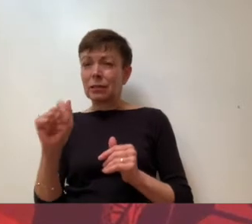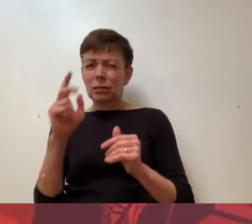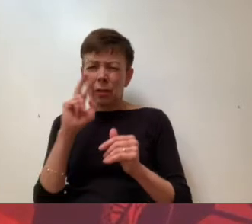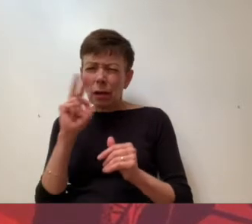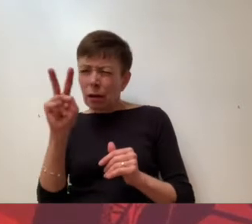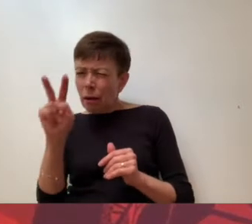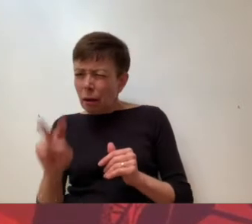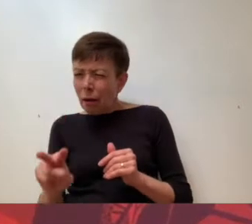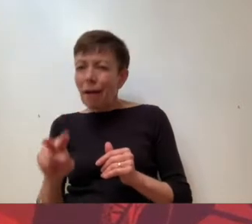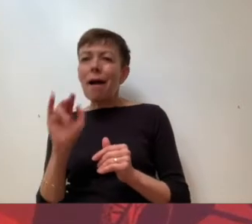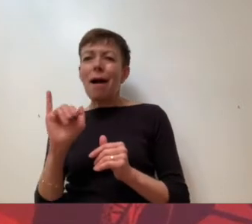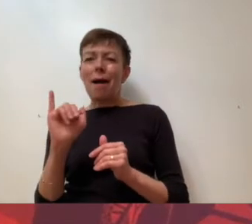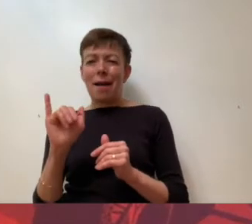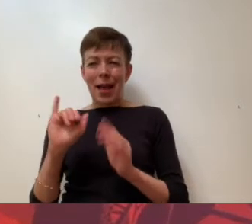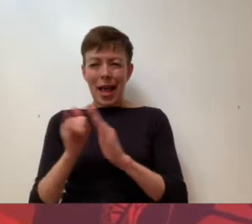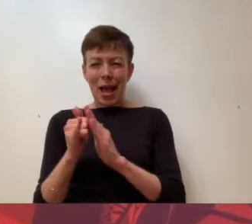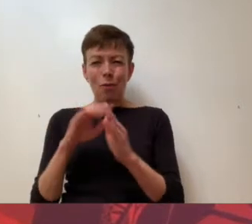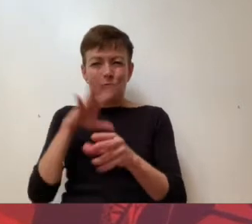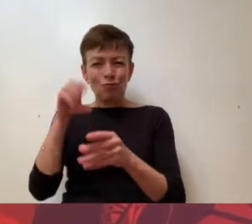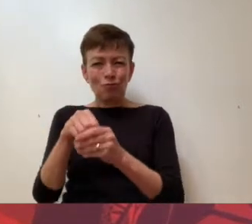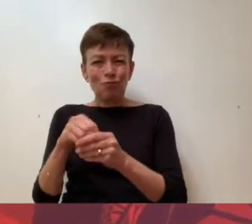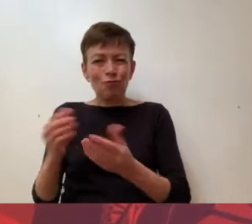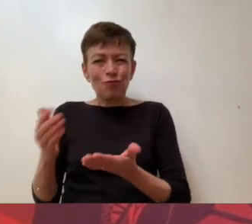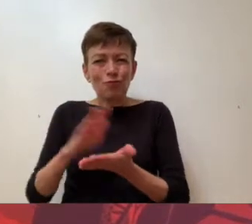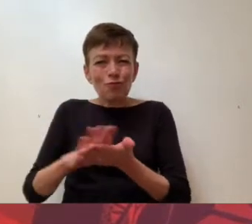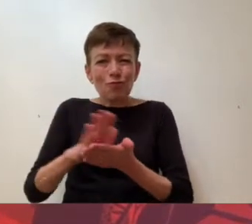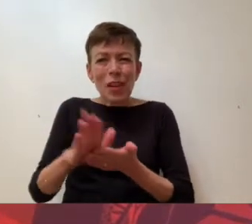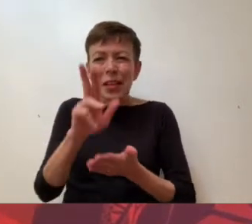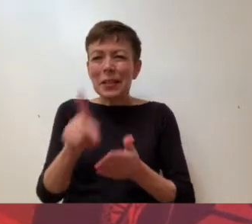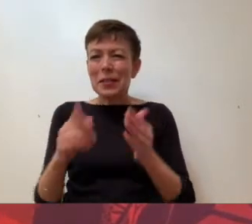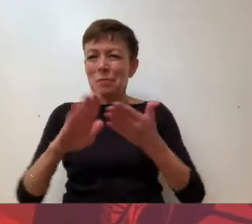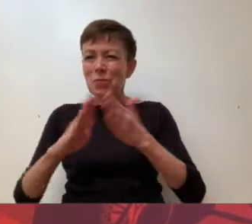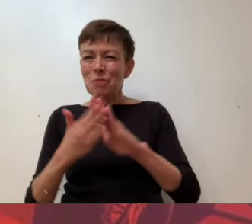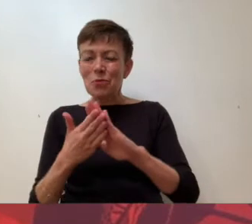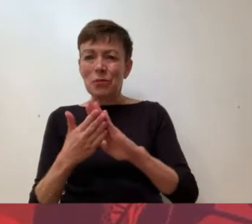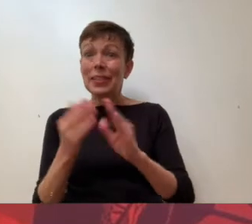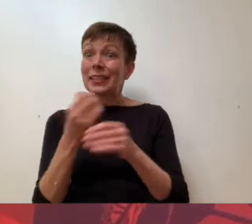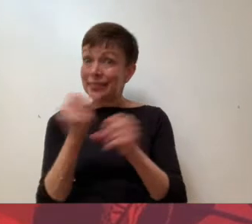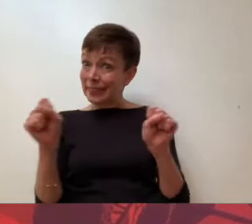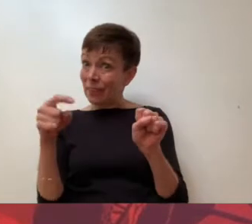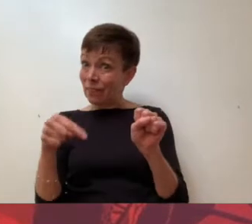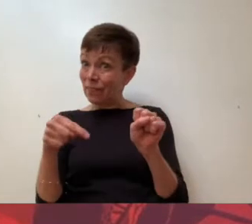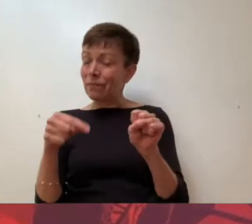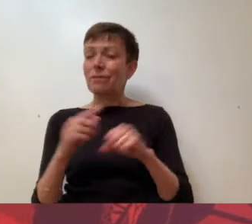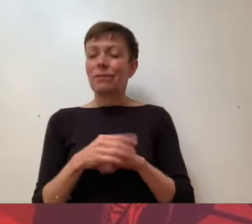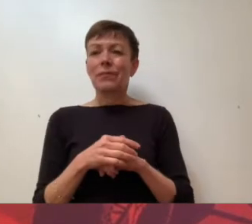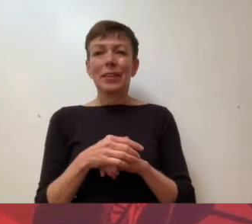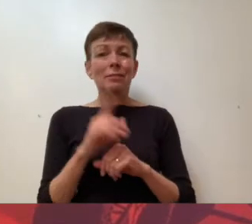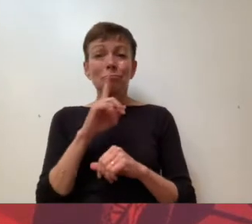gathering size to no more than 15 people and that is a maximum.